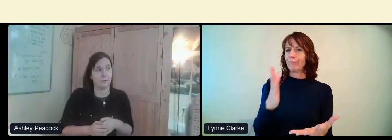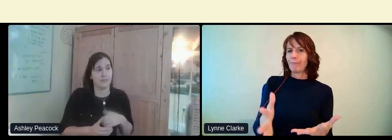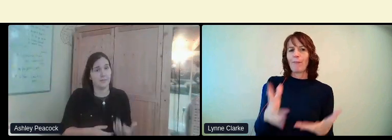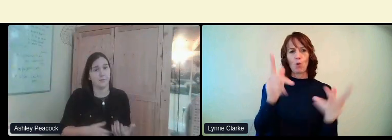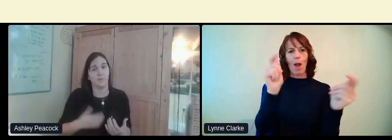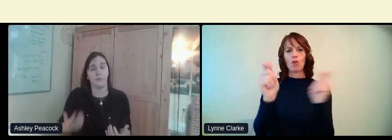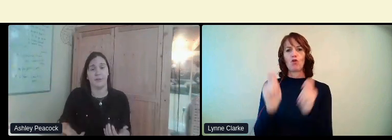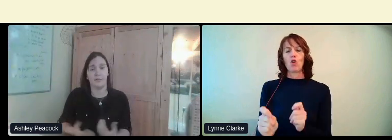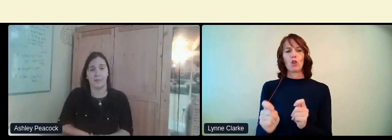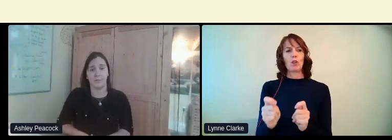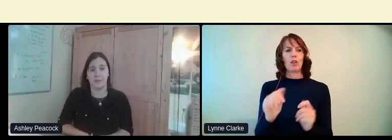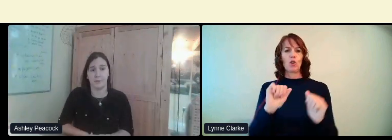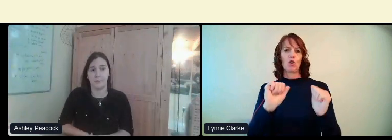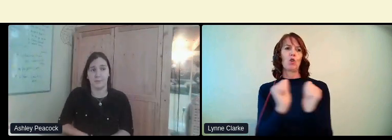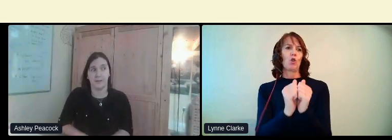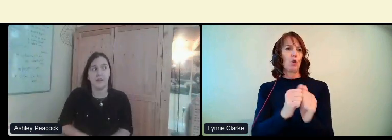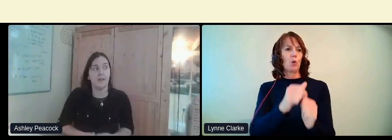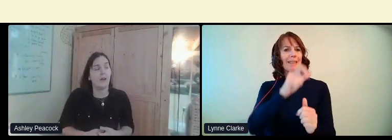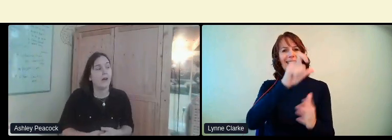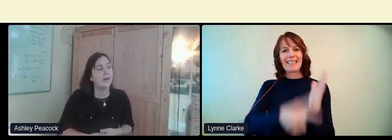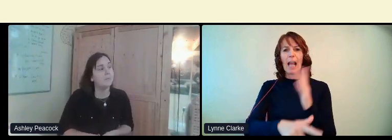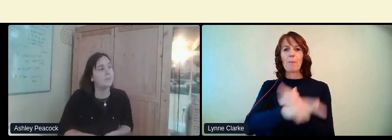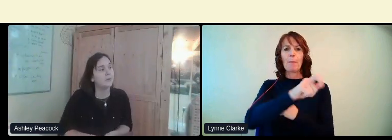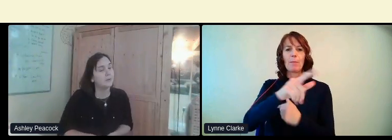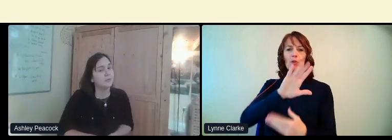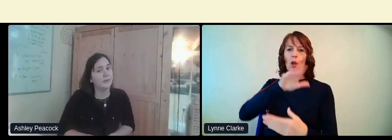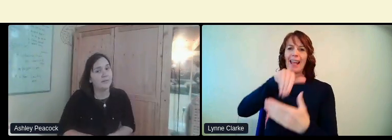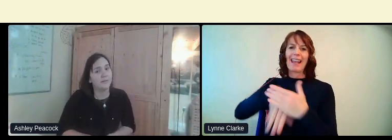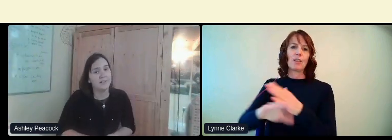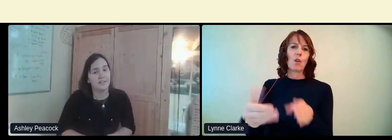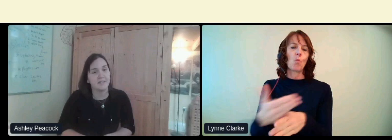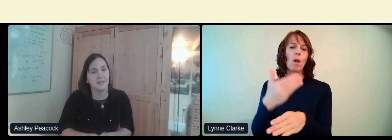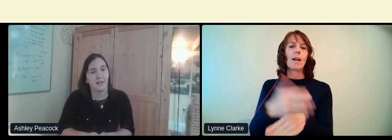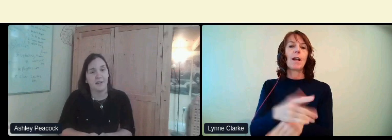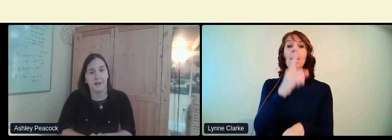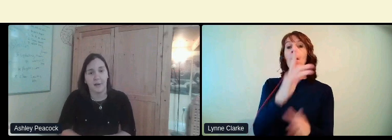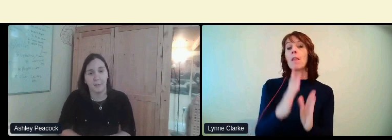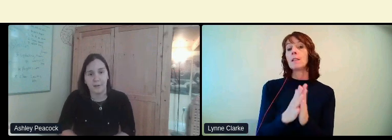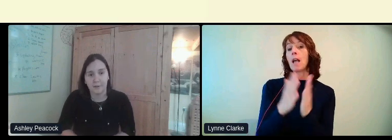for disabled or neurodivergent people. In a book called "Neurodiversity at work"